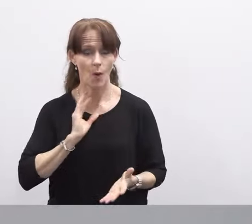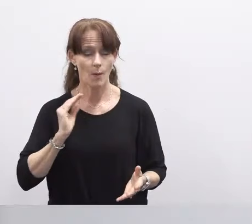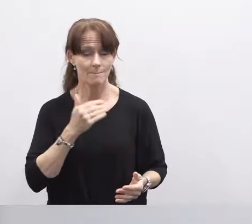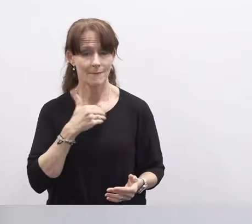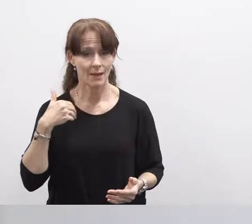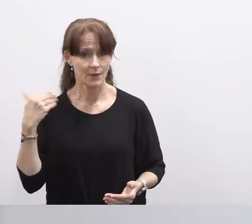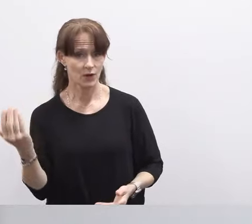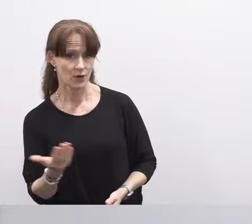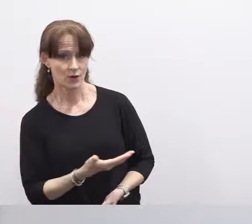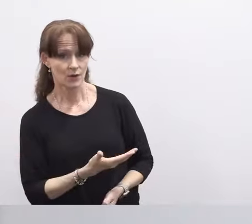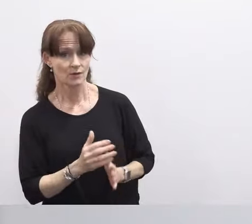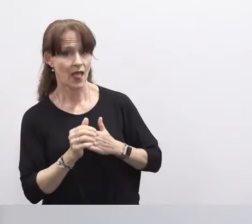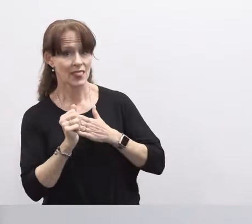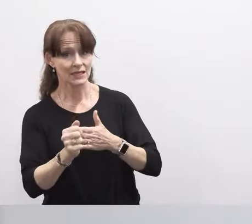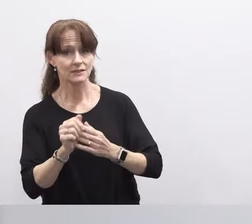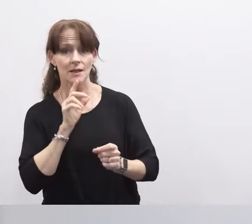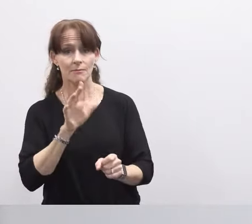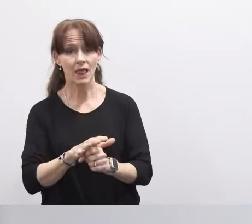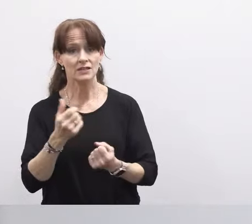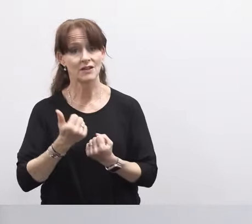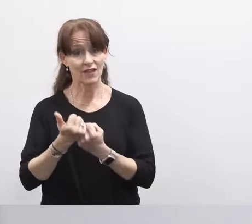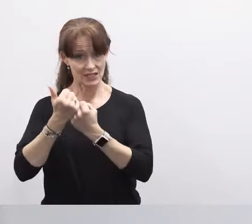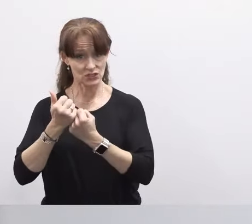if you care to lead us in the pledge of allegiance tonight.